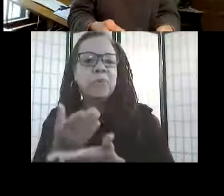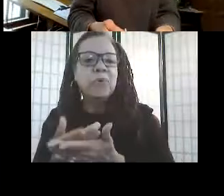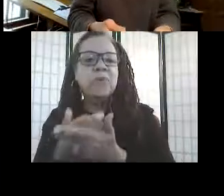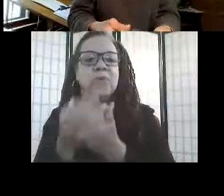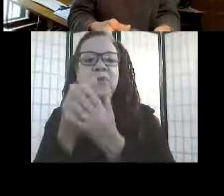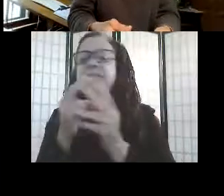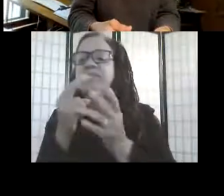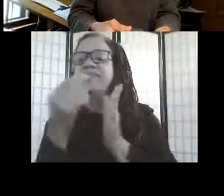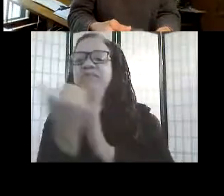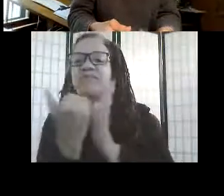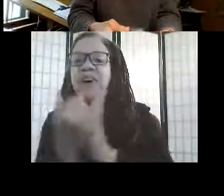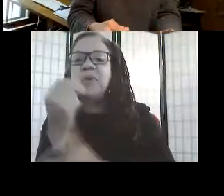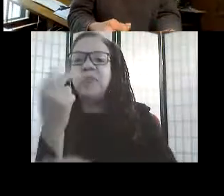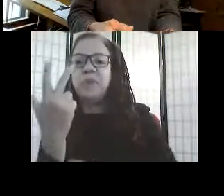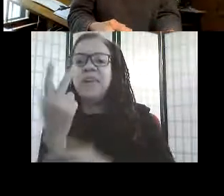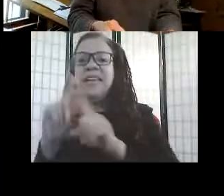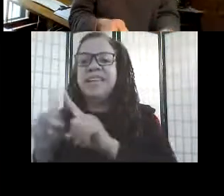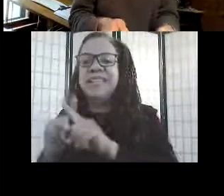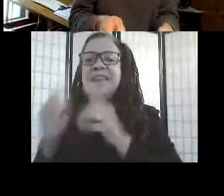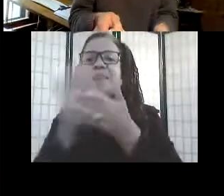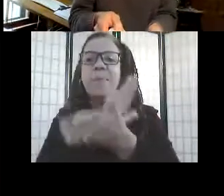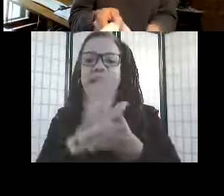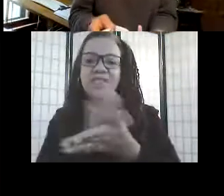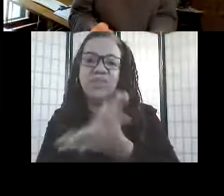where I'm testing out different pages. And I'll show you. I'm this--